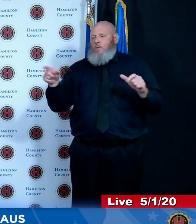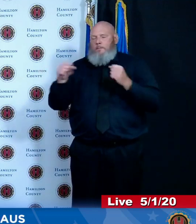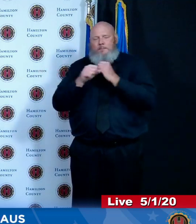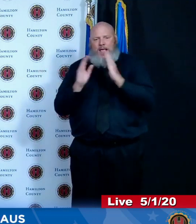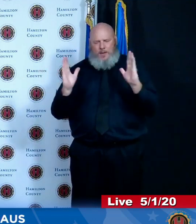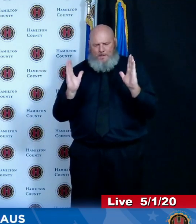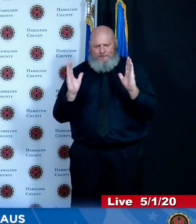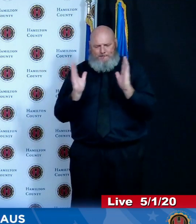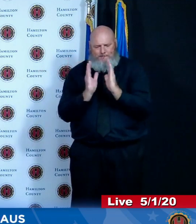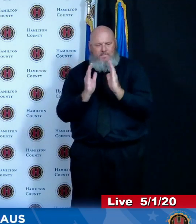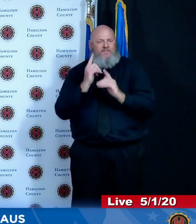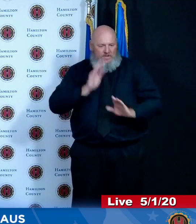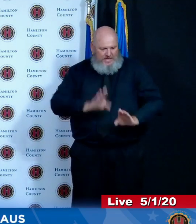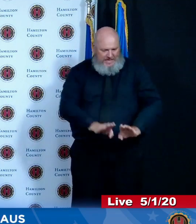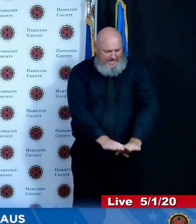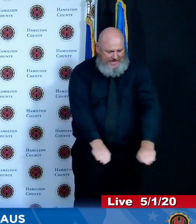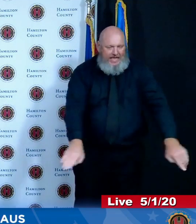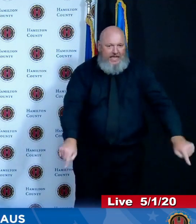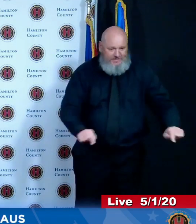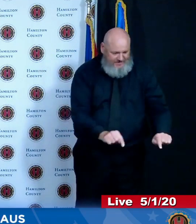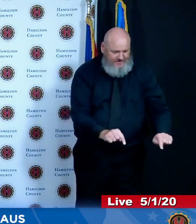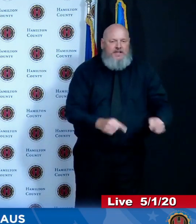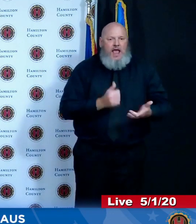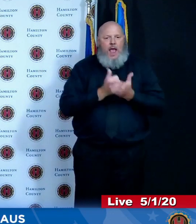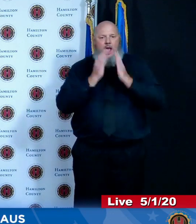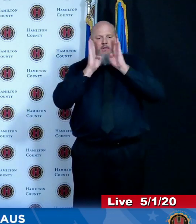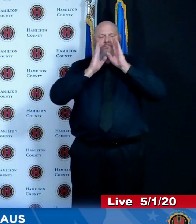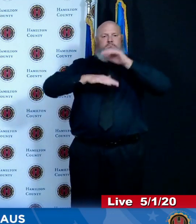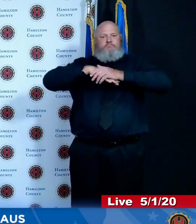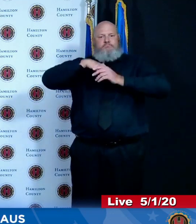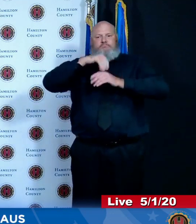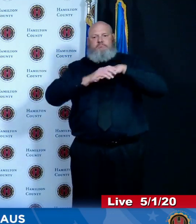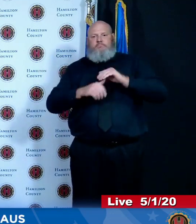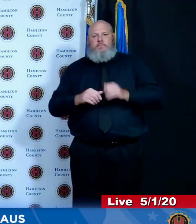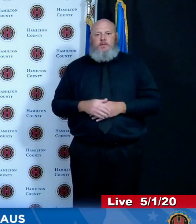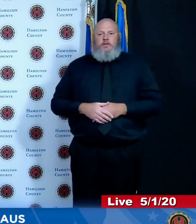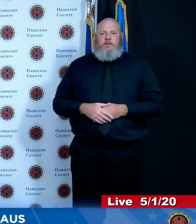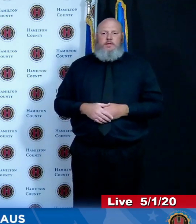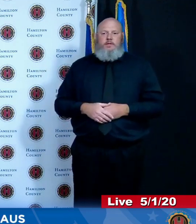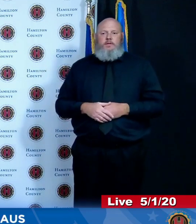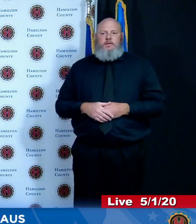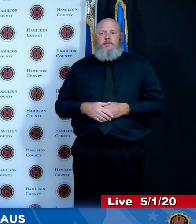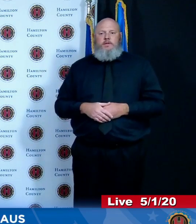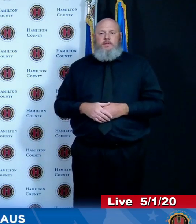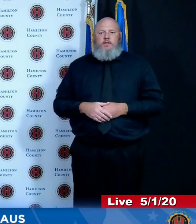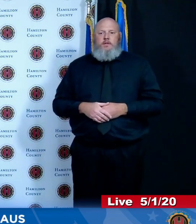mass for the kids in foster care recognizing that as we open up these